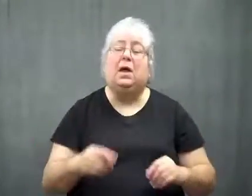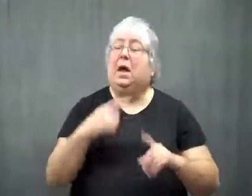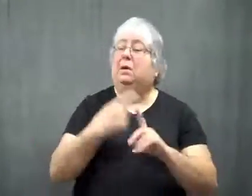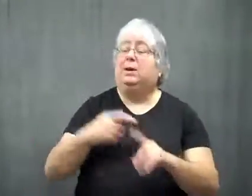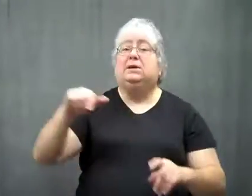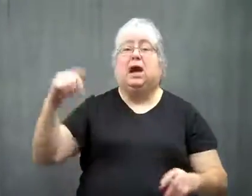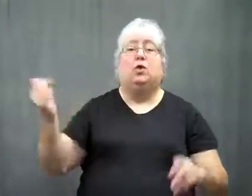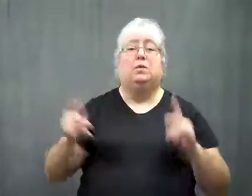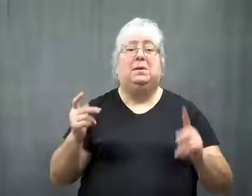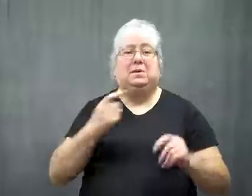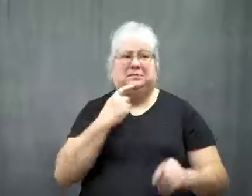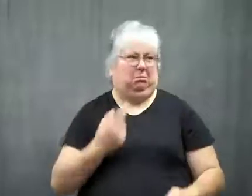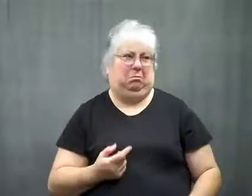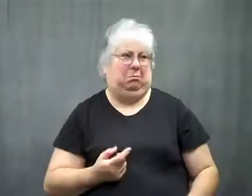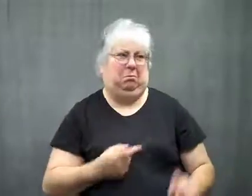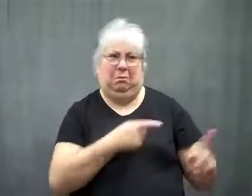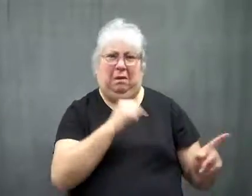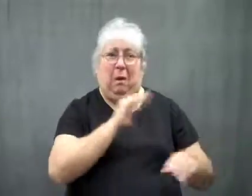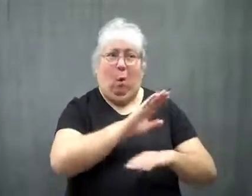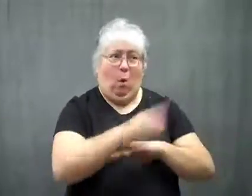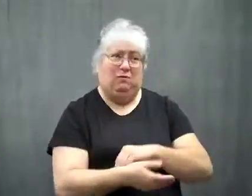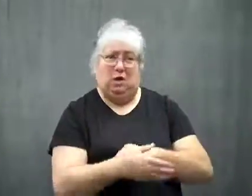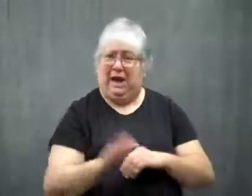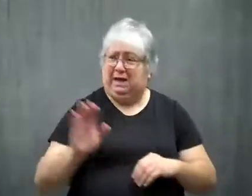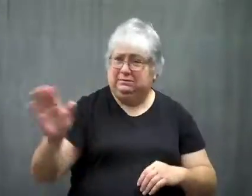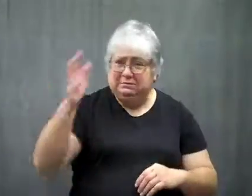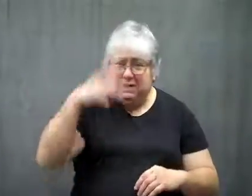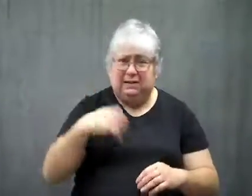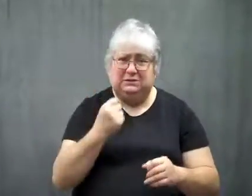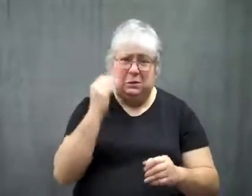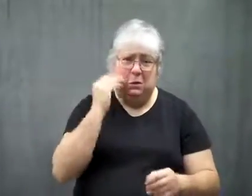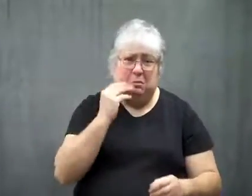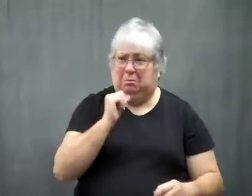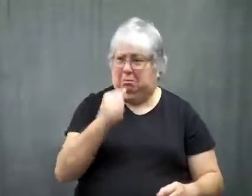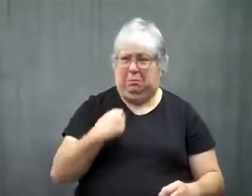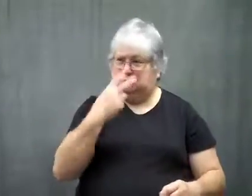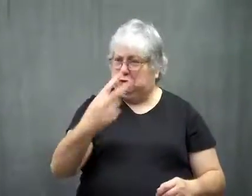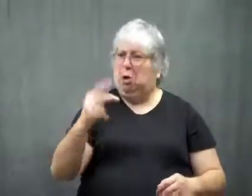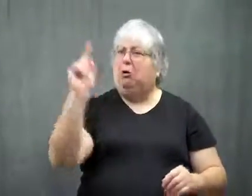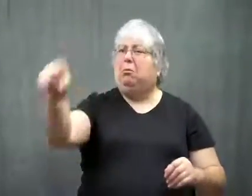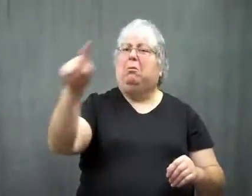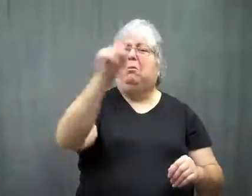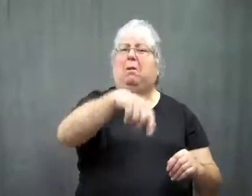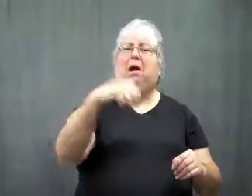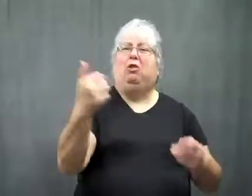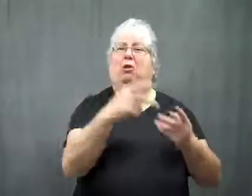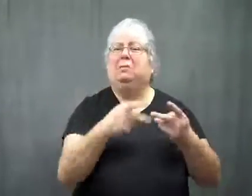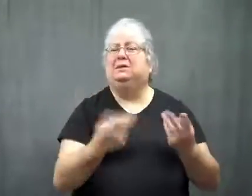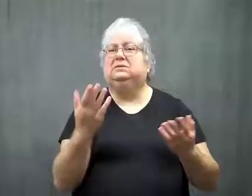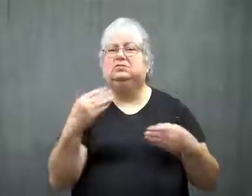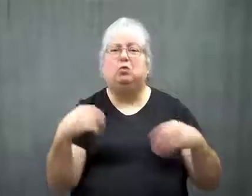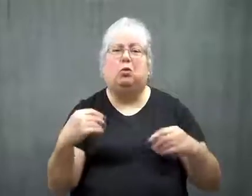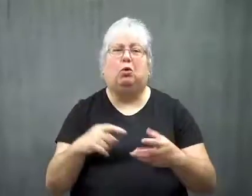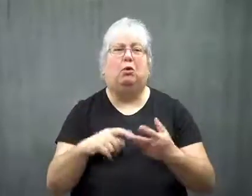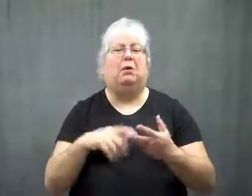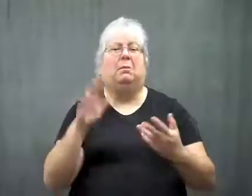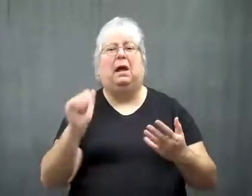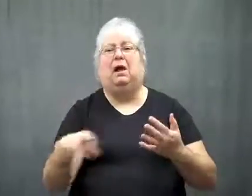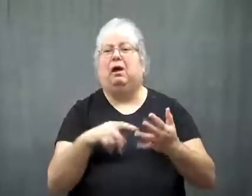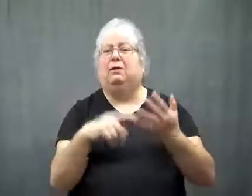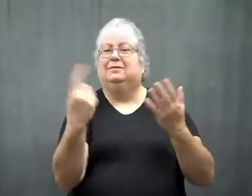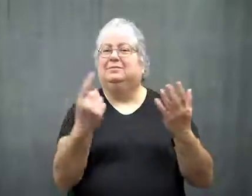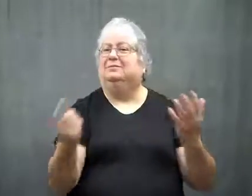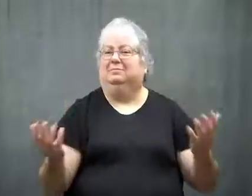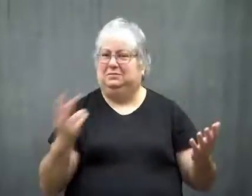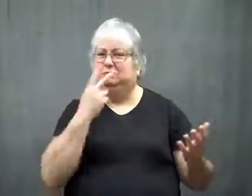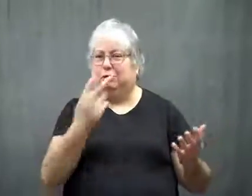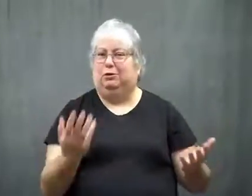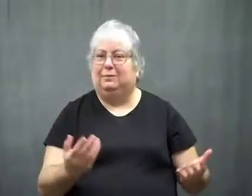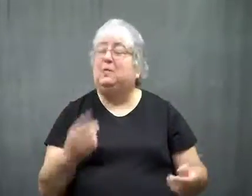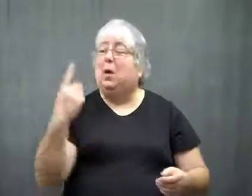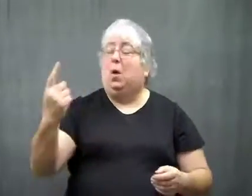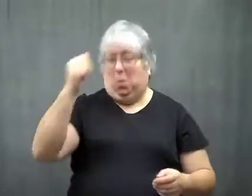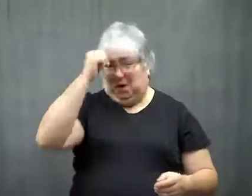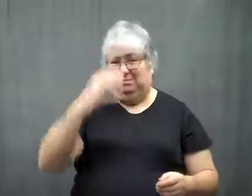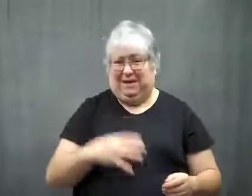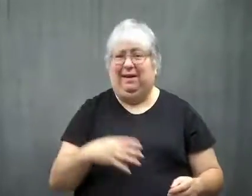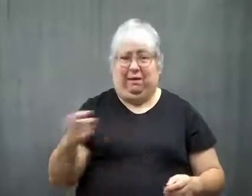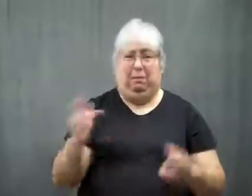Others claimed to have seen Amanda other places like a store, bar, or whatever, not at his home.